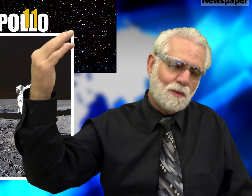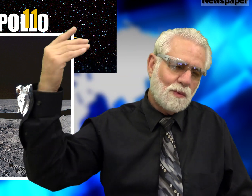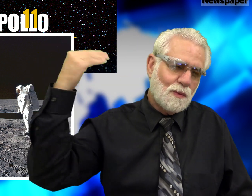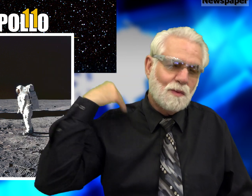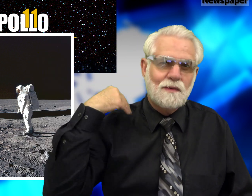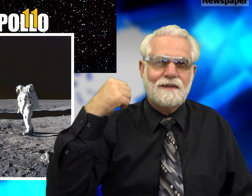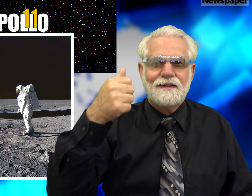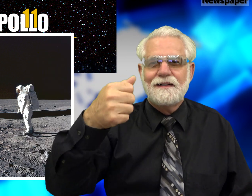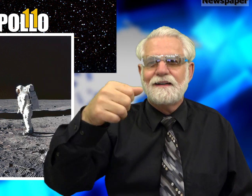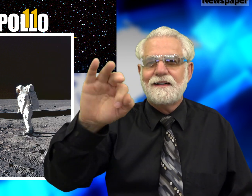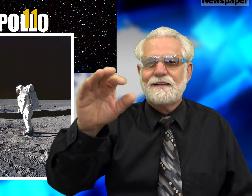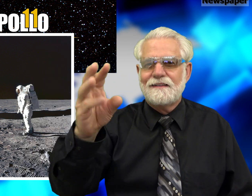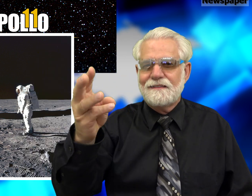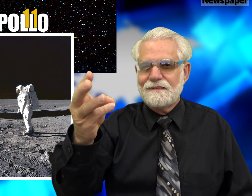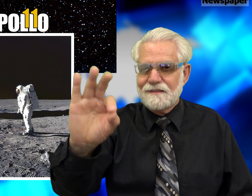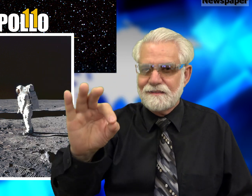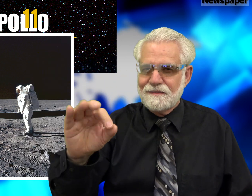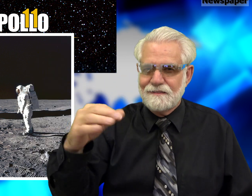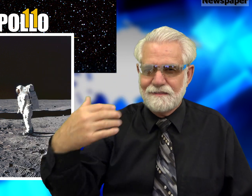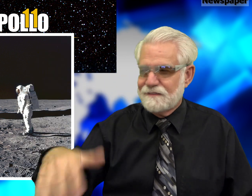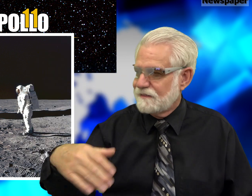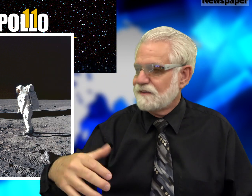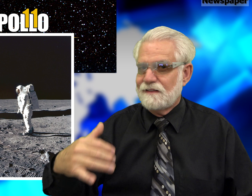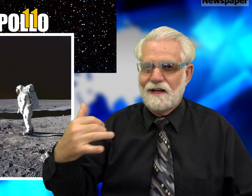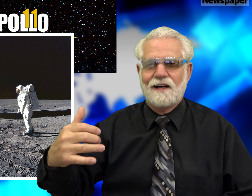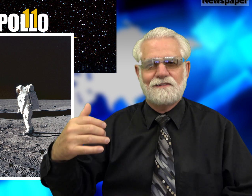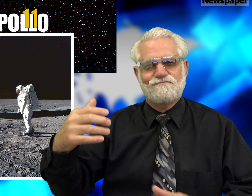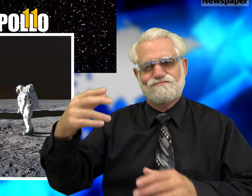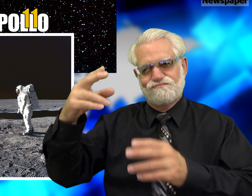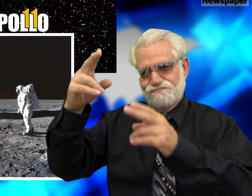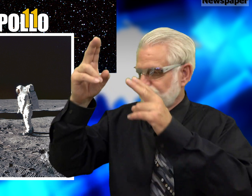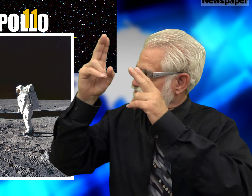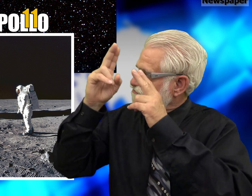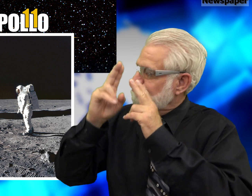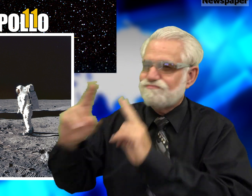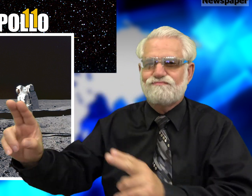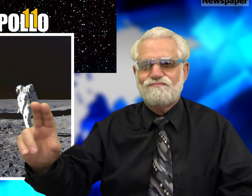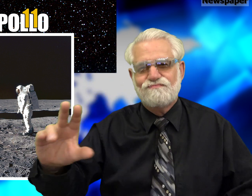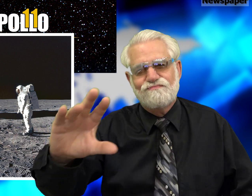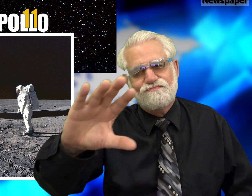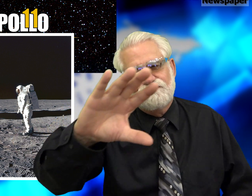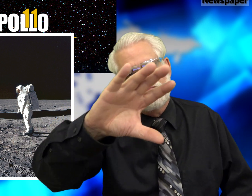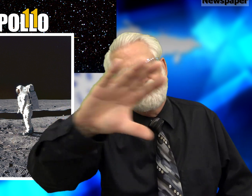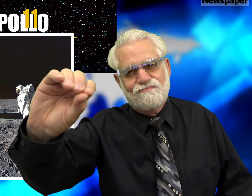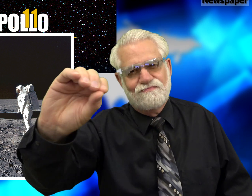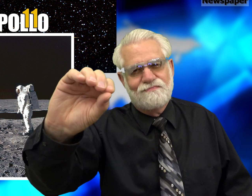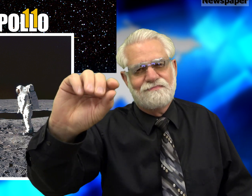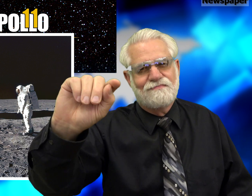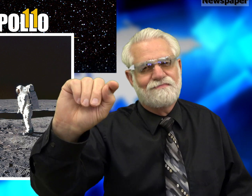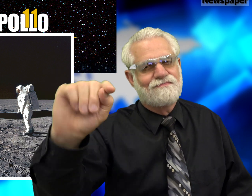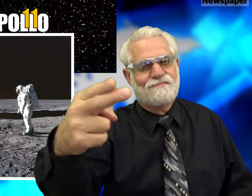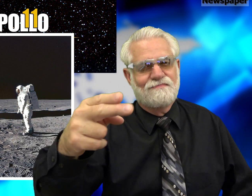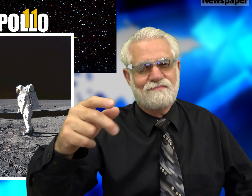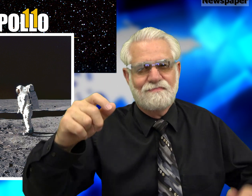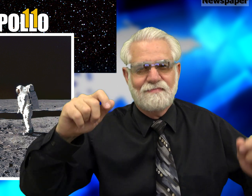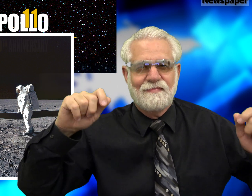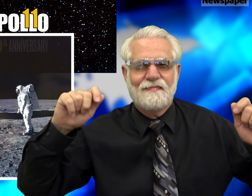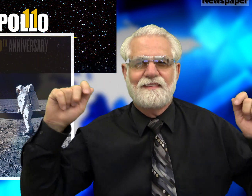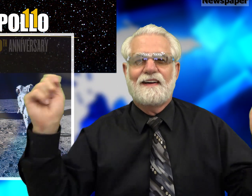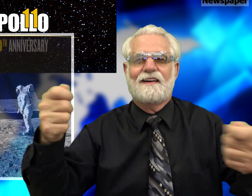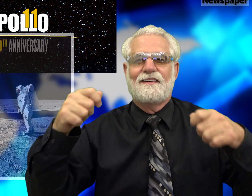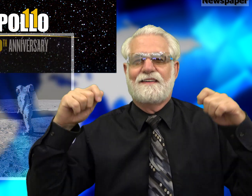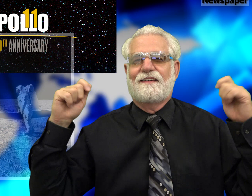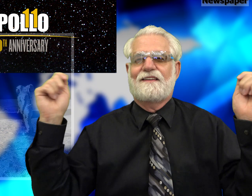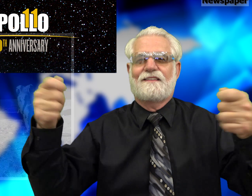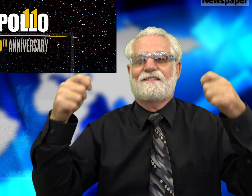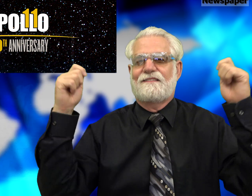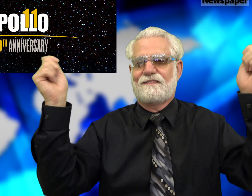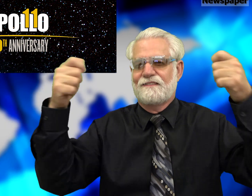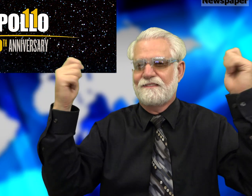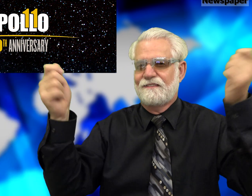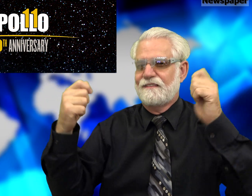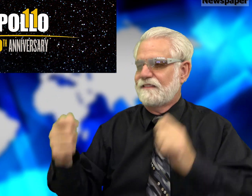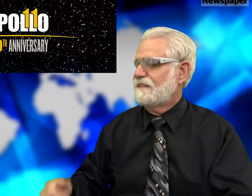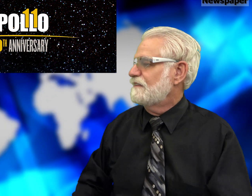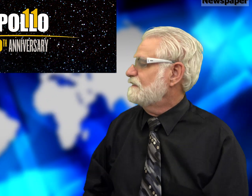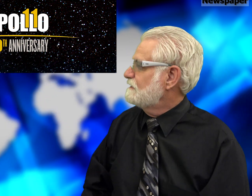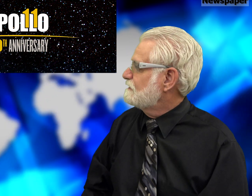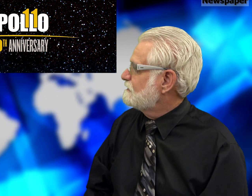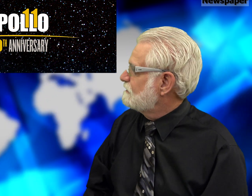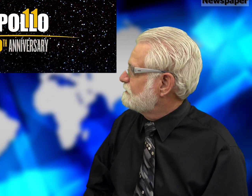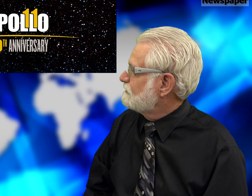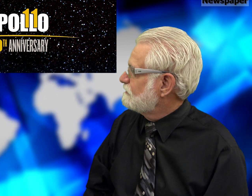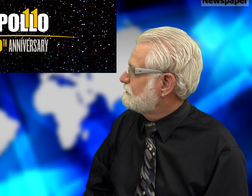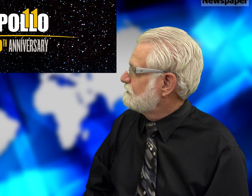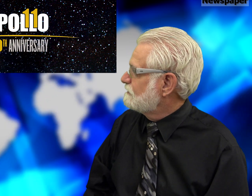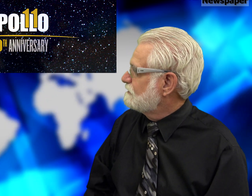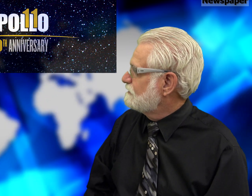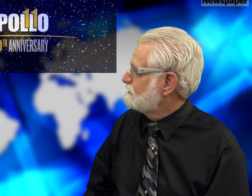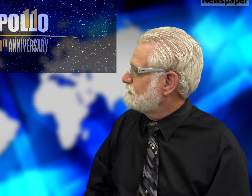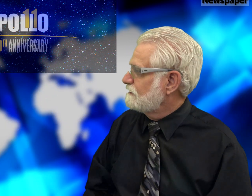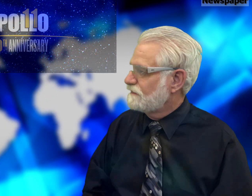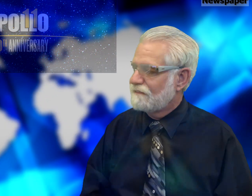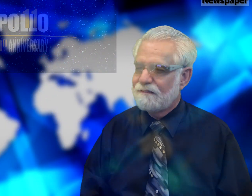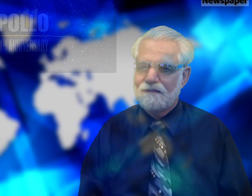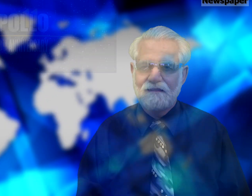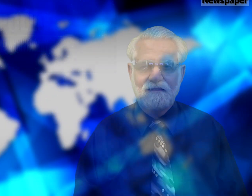This was way back in 1969! We Honor the Apollo’s 50th anniversary.